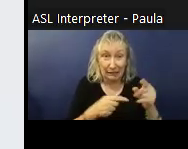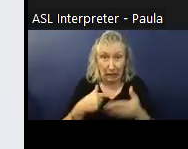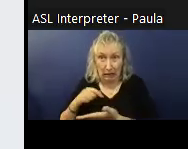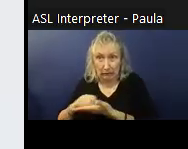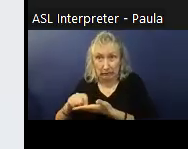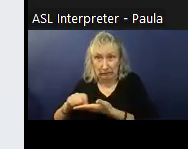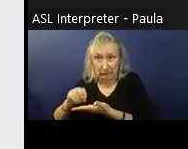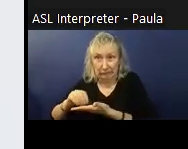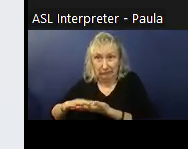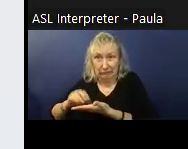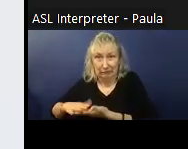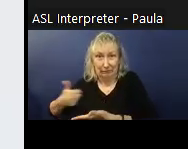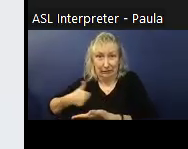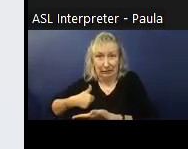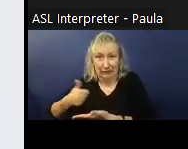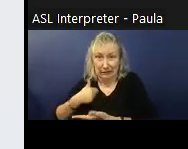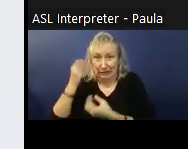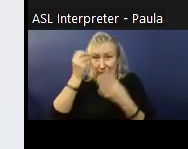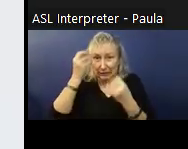you know, some in a different chapter.